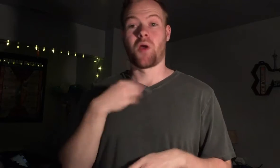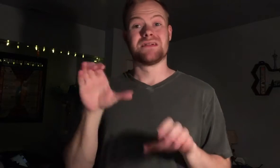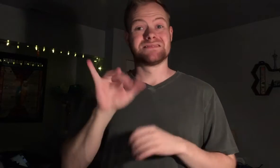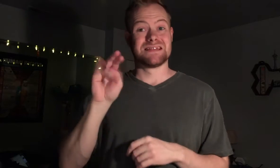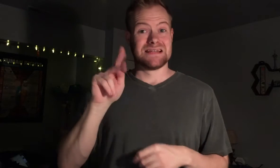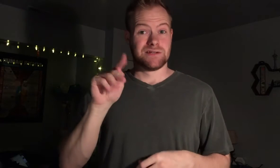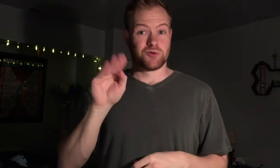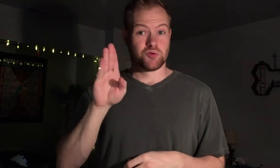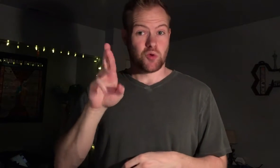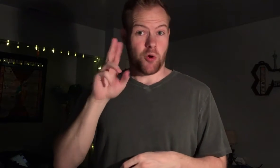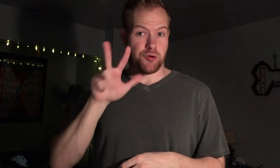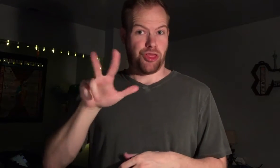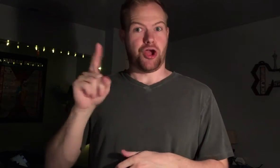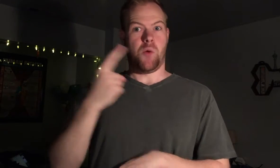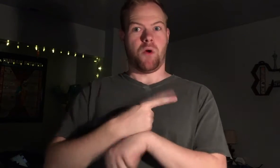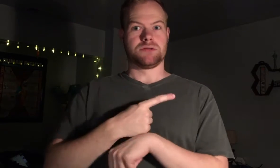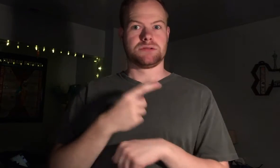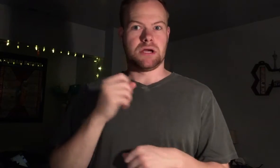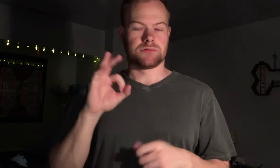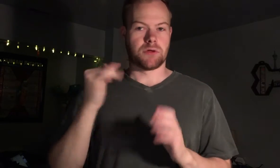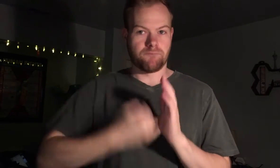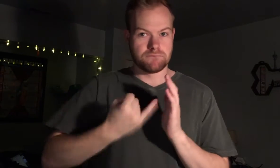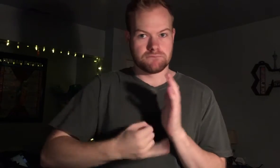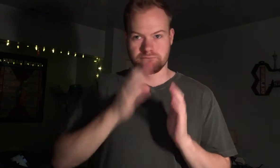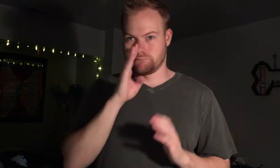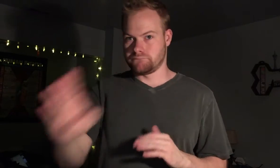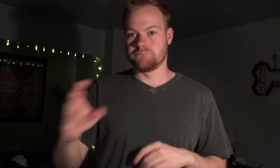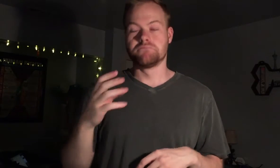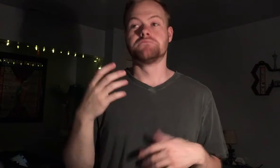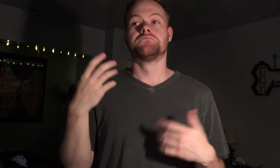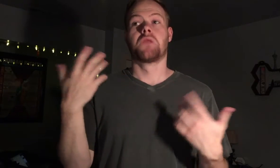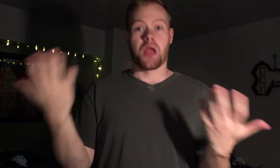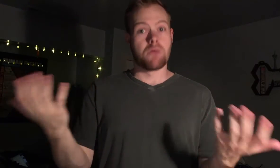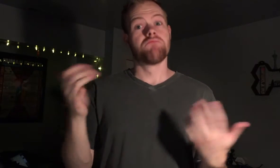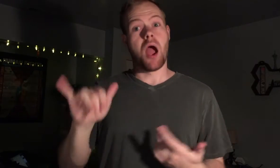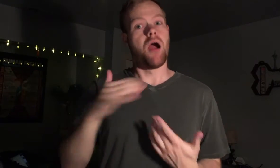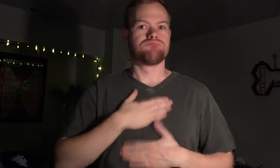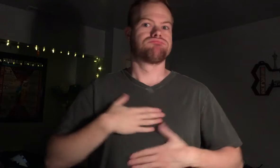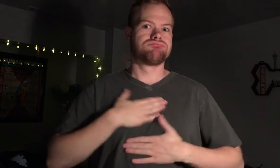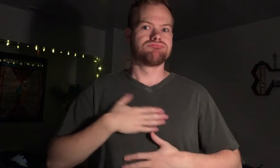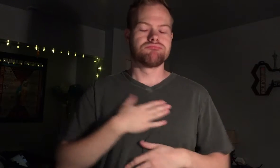So I did Inktober, for 31 days of drawing in a row. I enjoyed that.